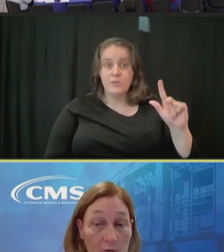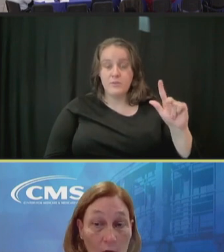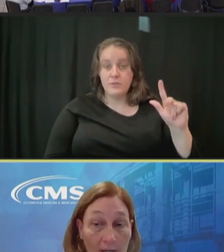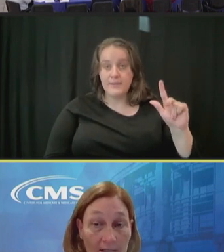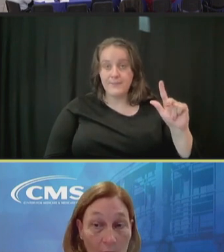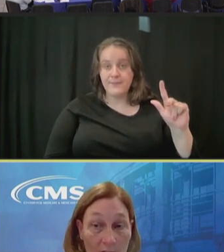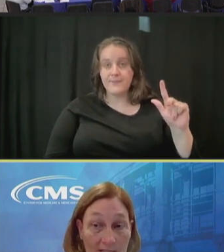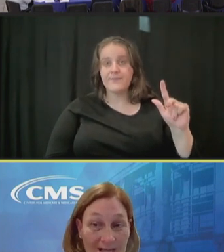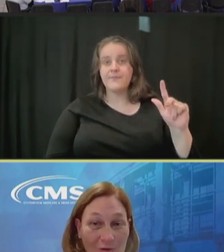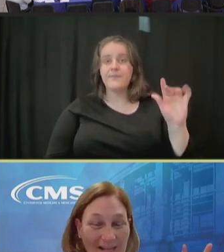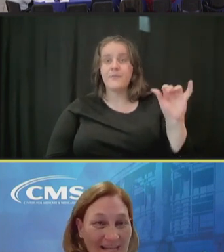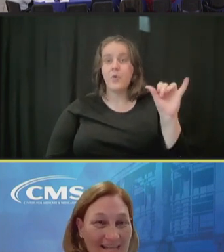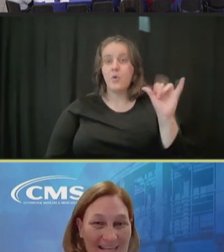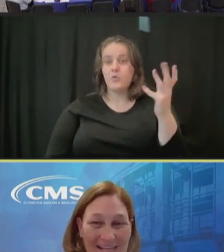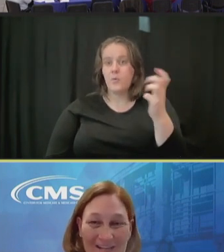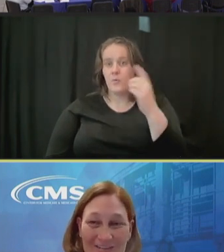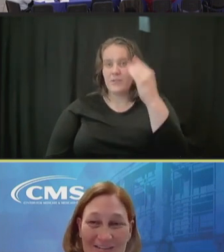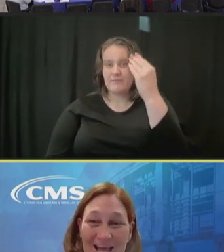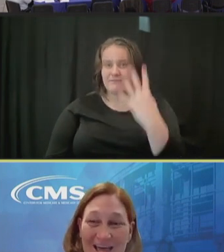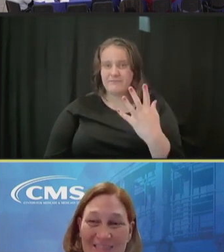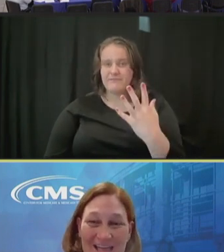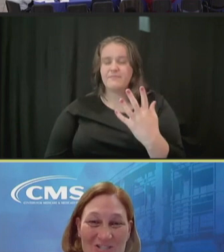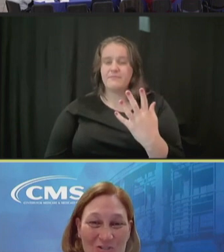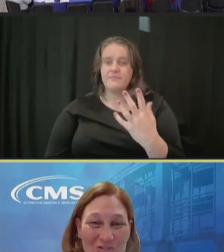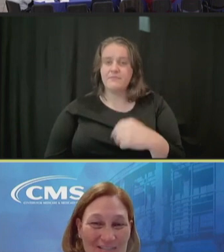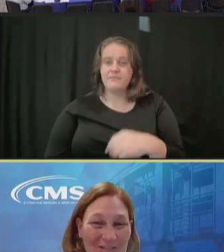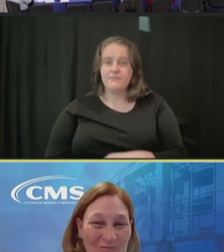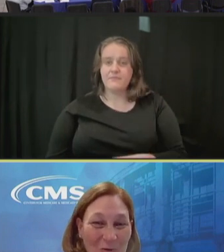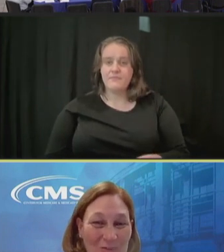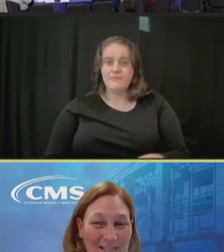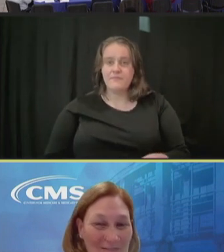Also, I want to note, because I want to get it in here, that children enrolled